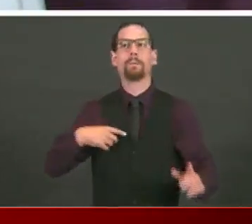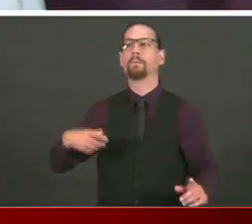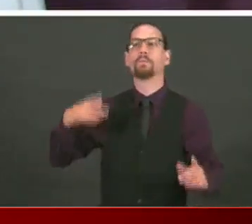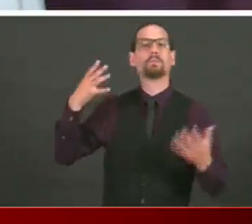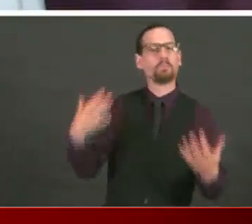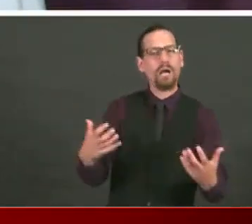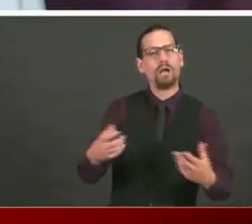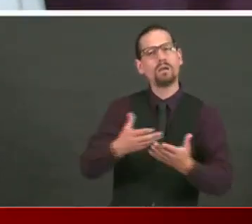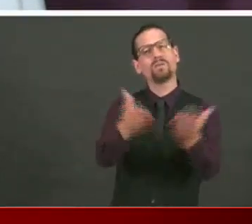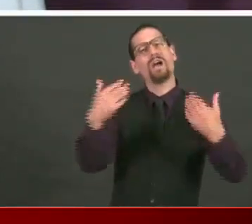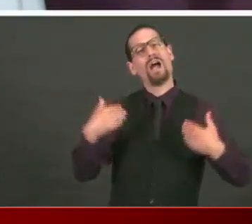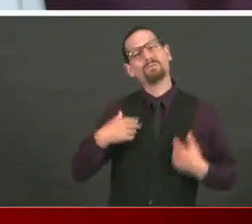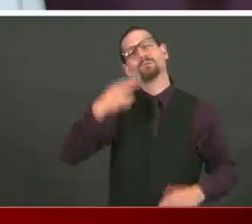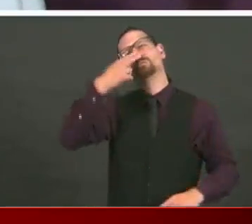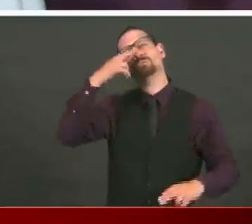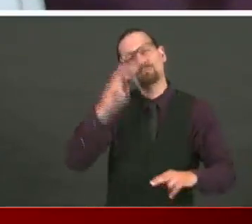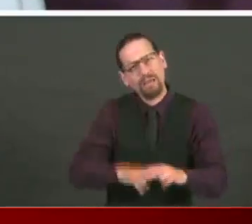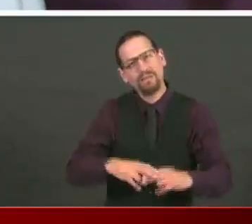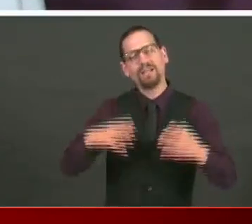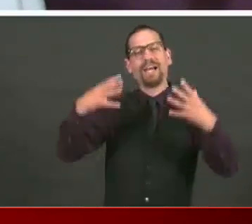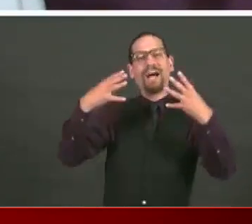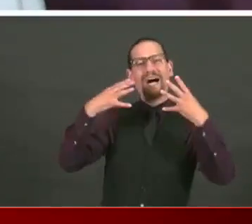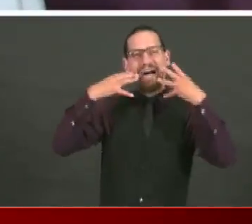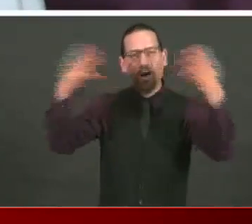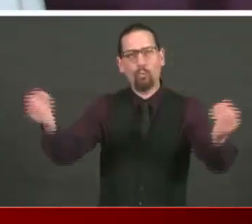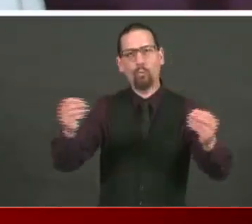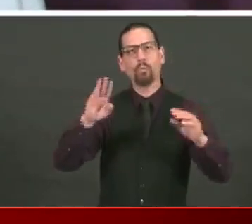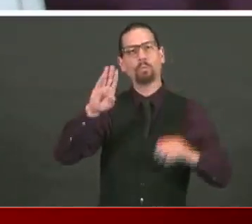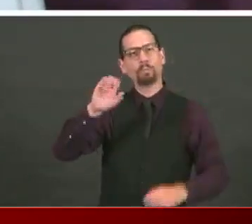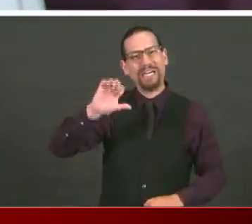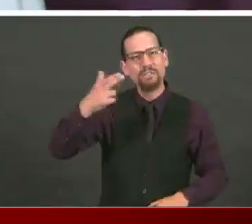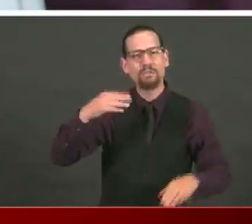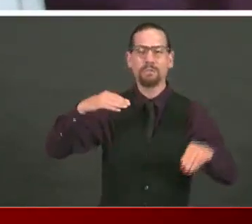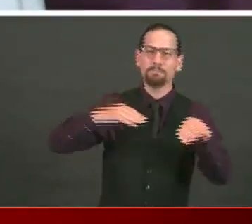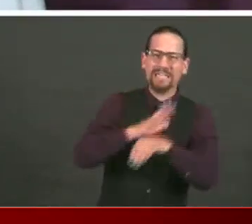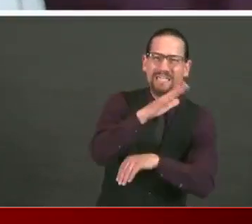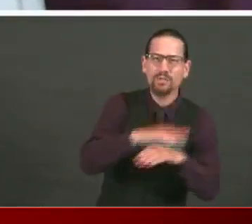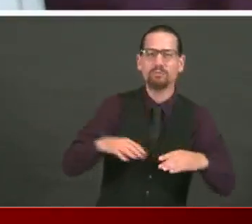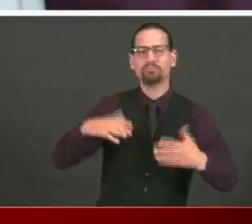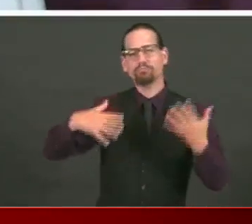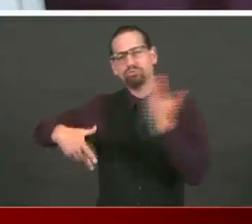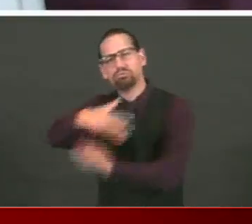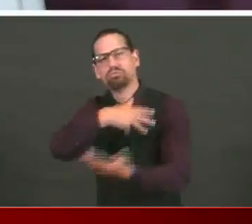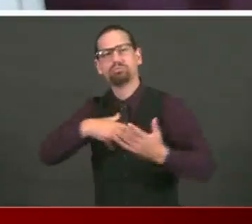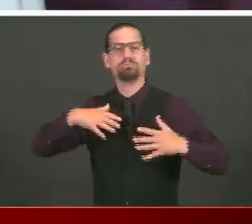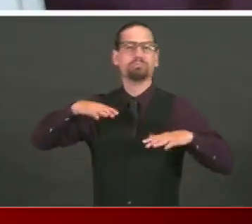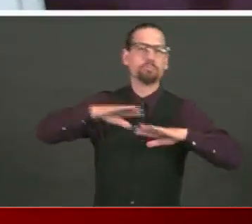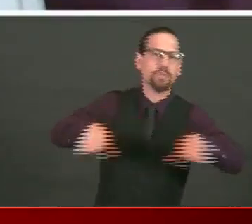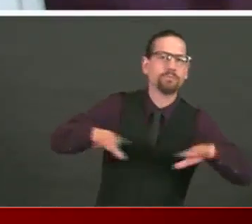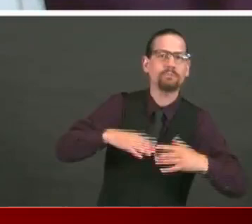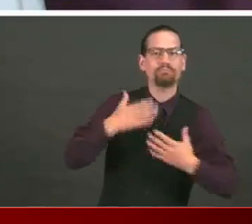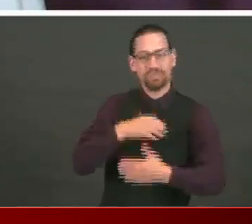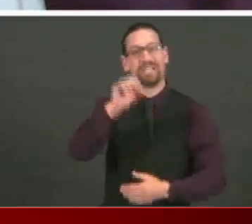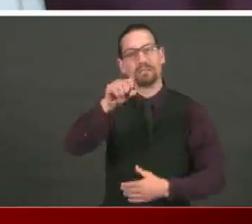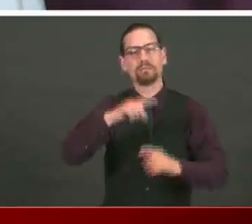THE BEACH. I ALSO WANT TO TALK ABOUT TESTING.